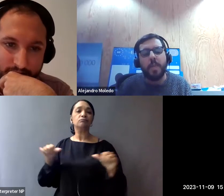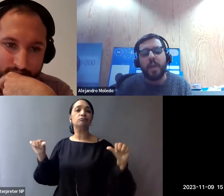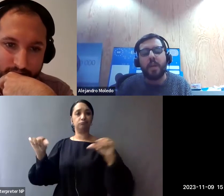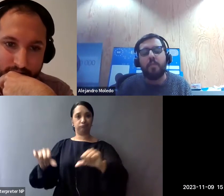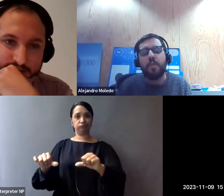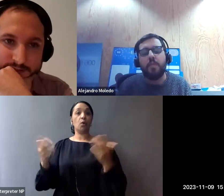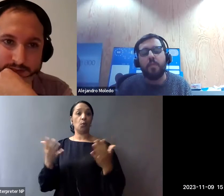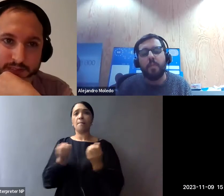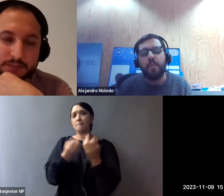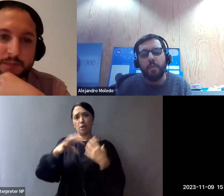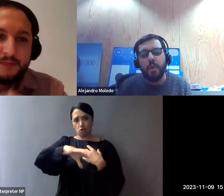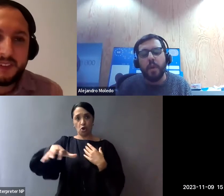in many countries in Europe.